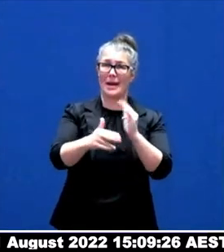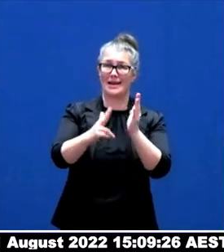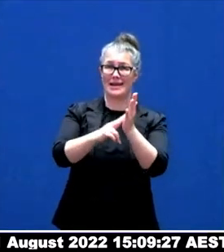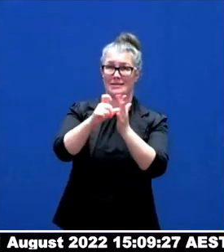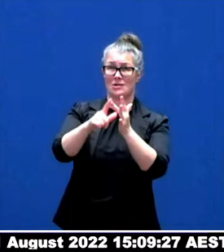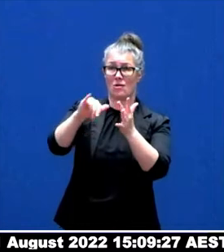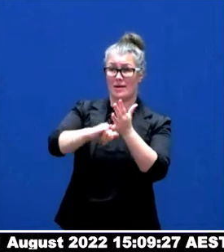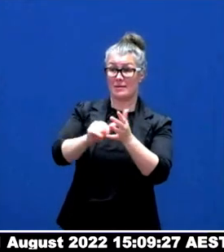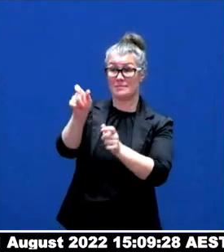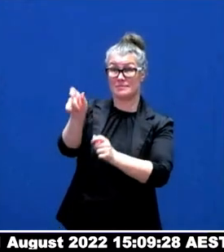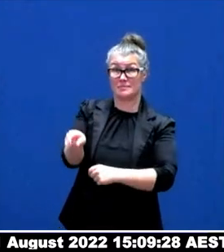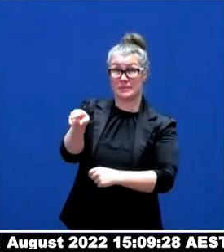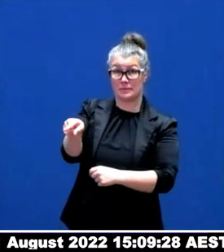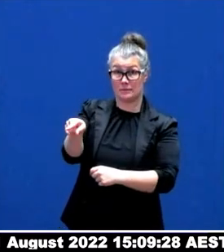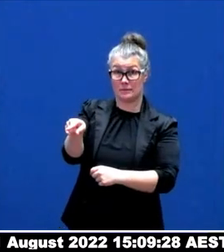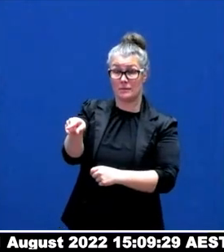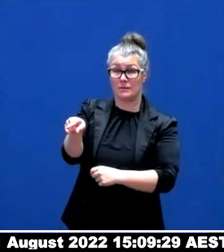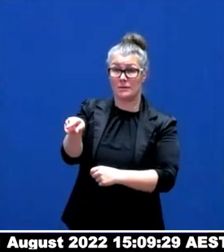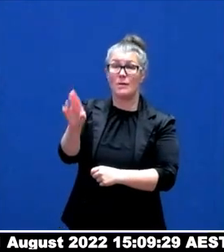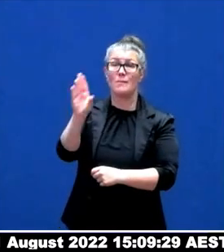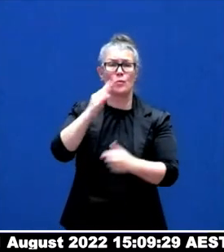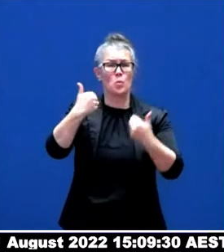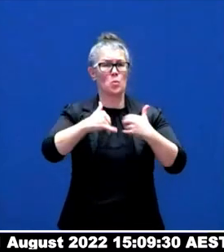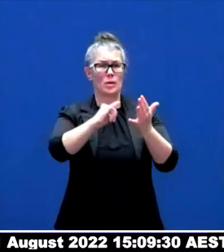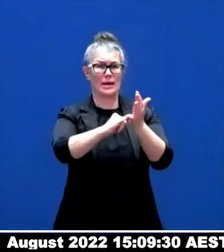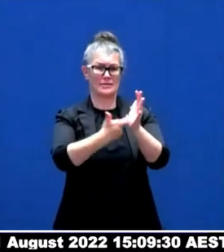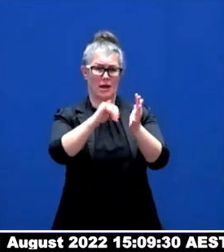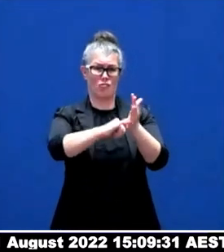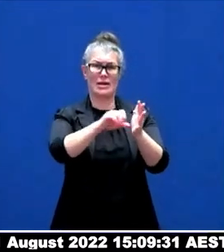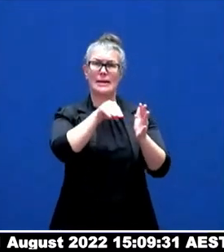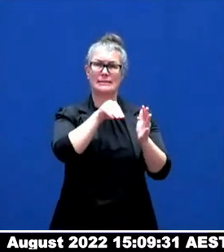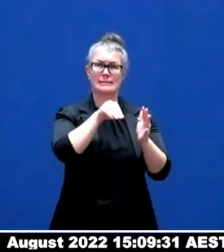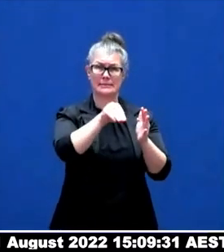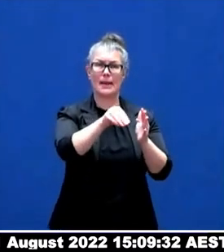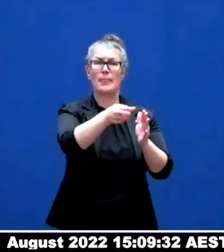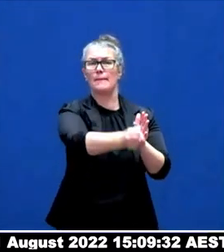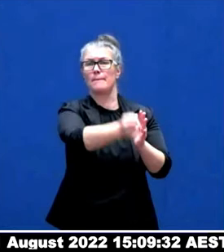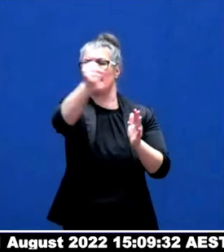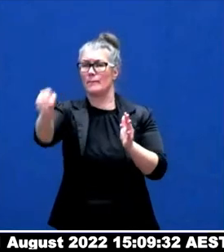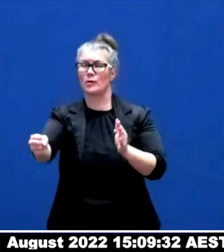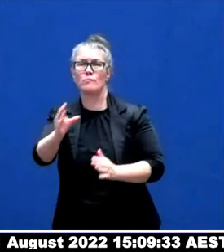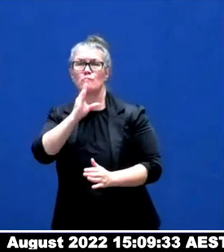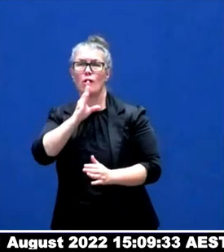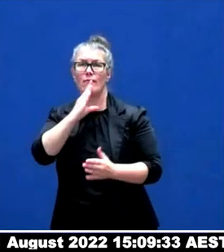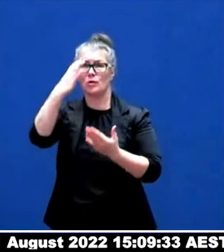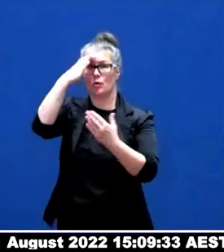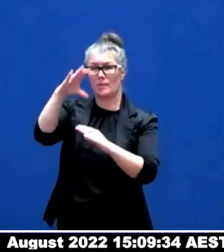been moved from an SRS to some private rental accommodation with $600,000.00 in